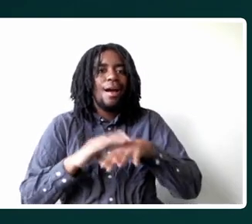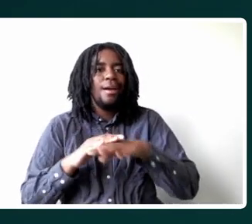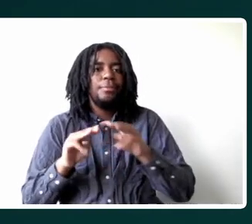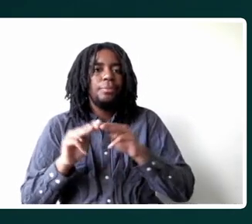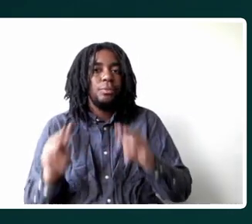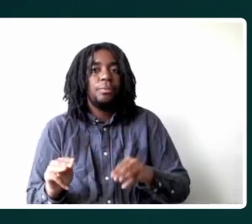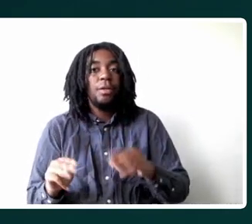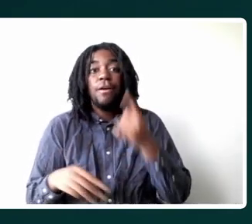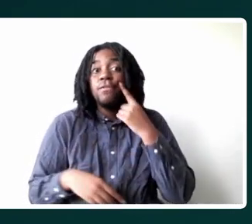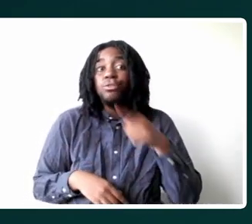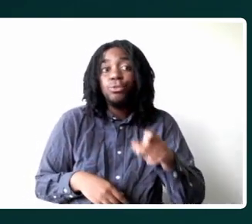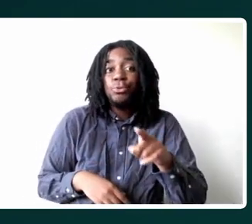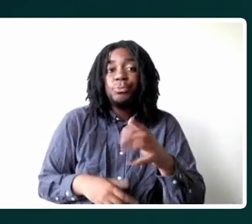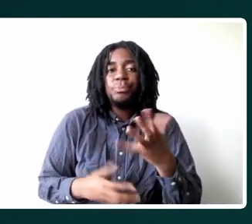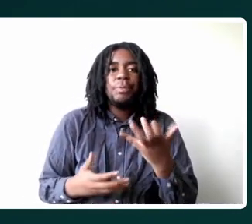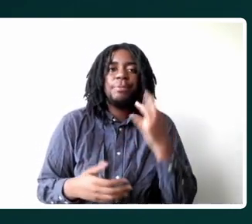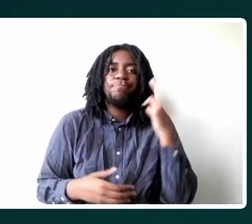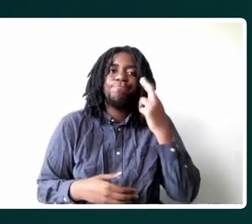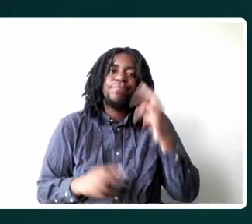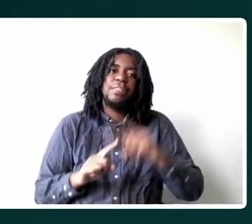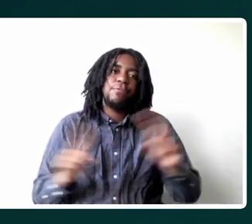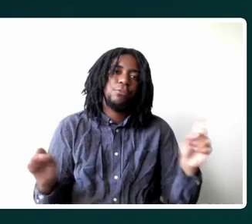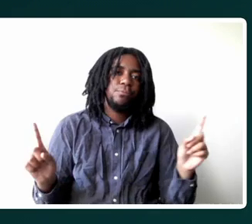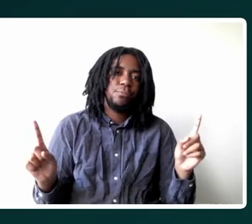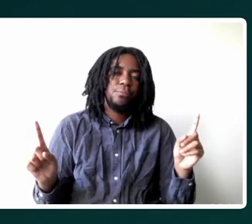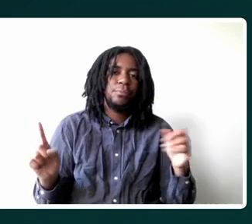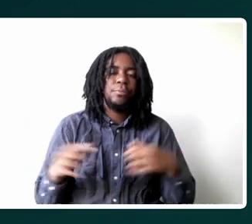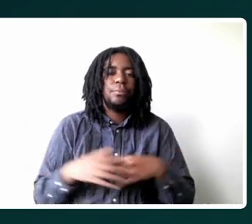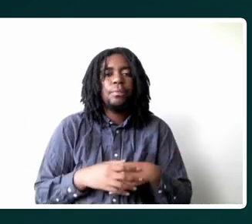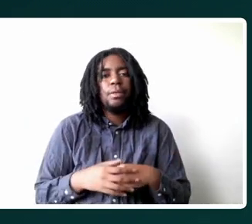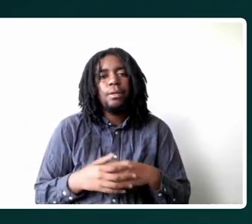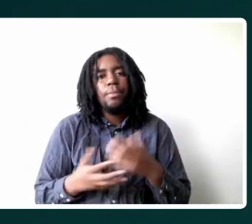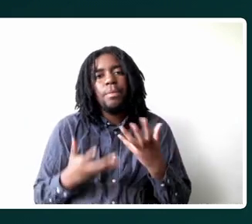completely different. You might be working with an ESOL class of high school students,